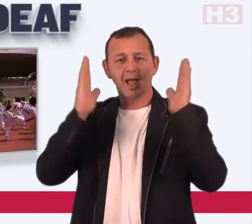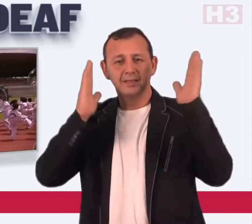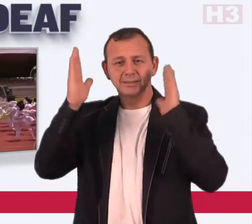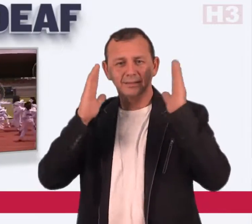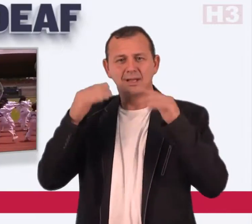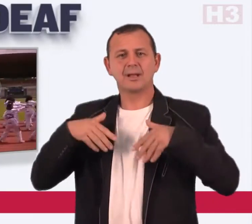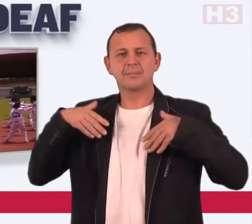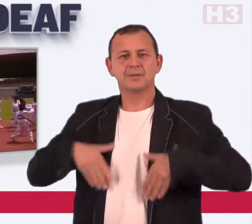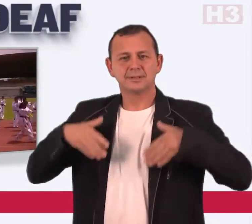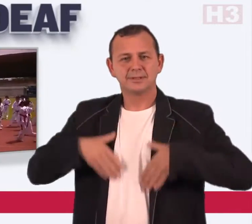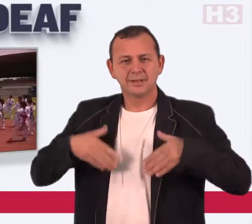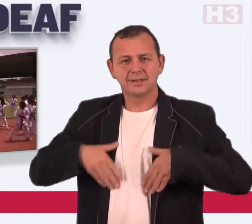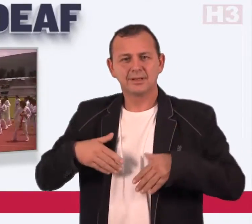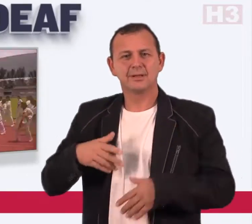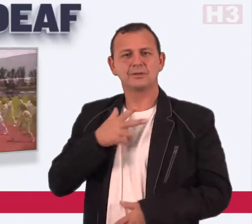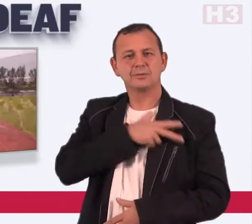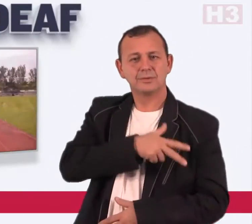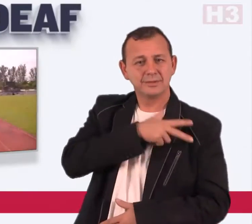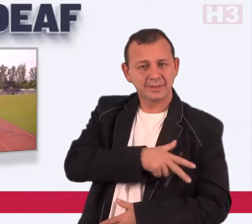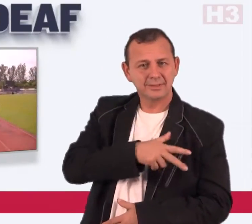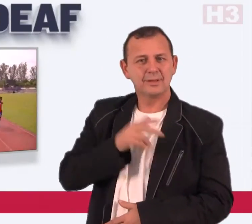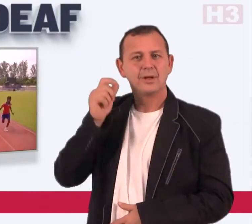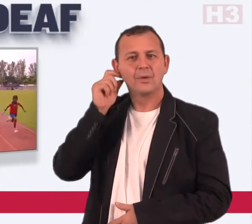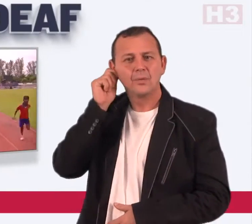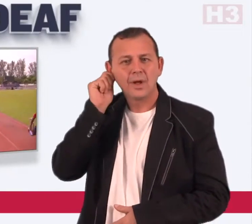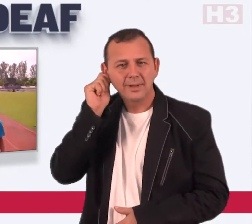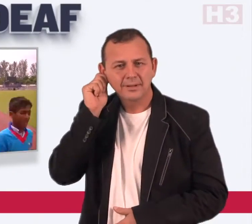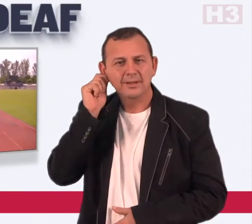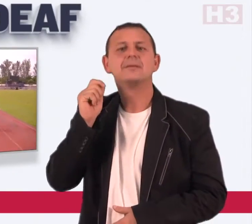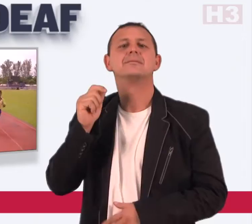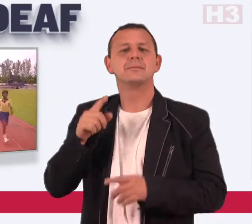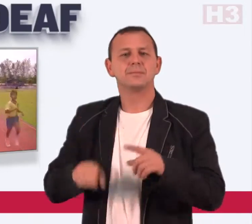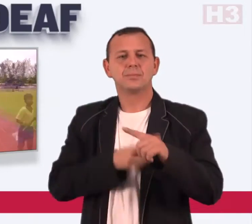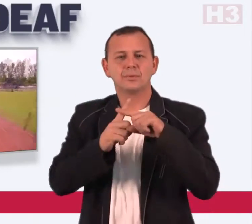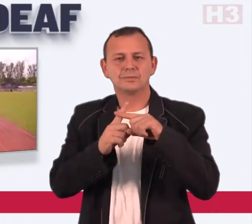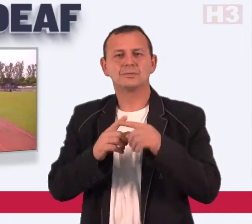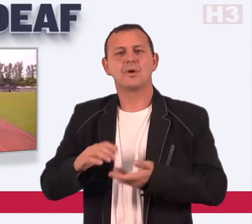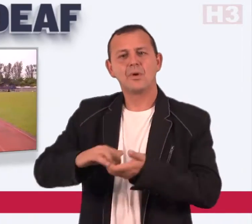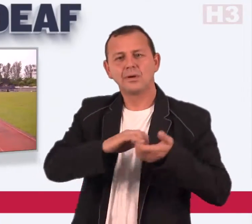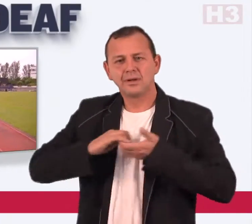The Malaysian Minister of Welfare, Women and Community